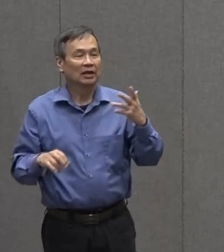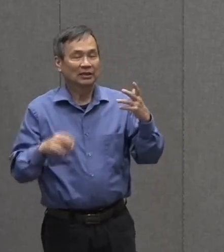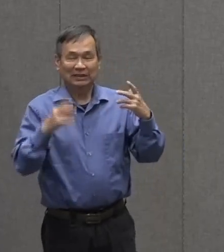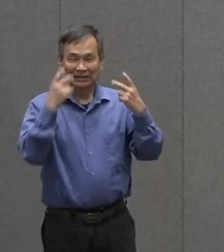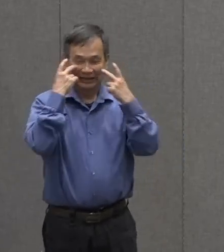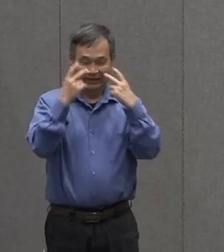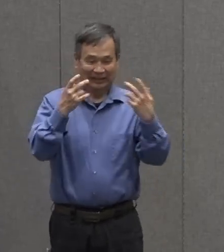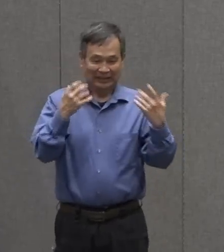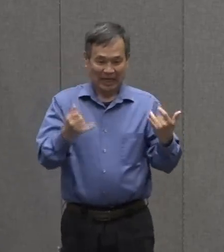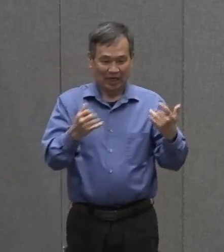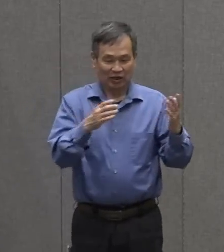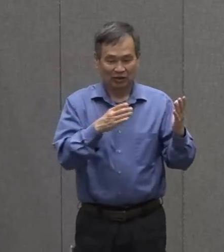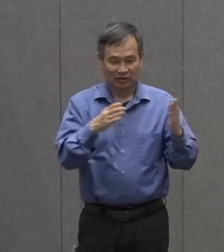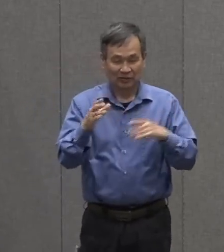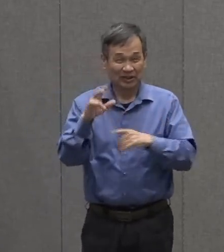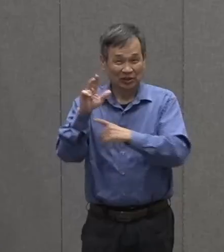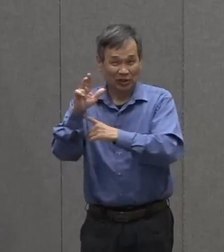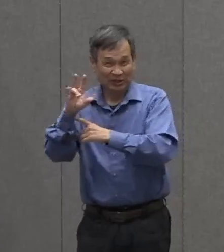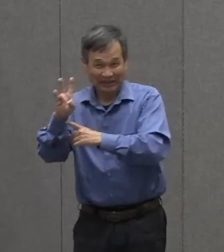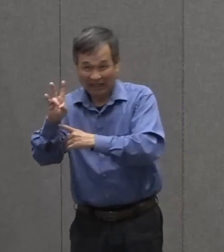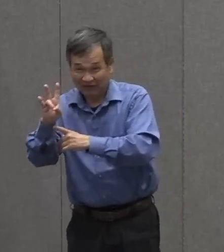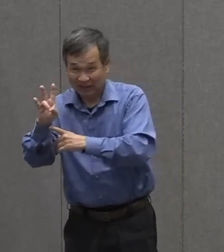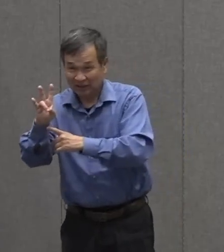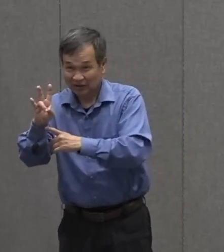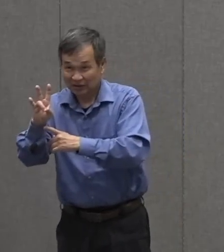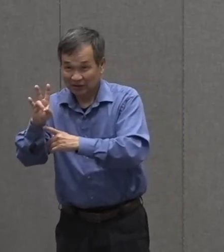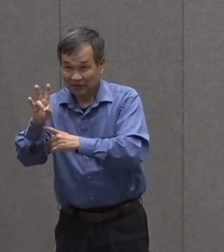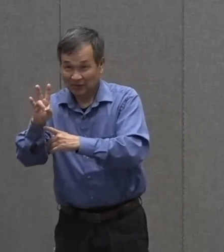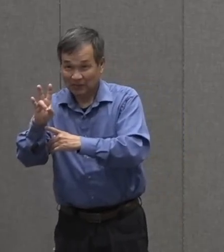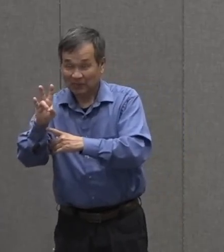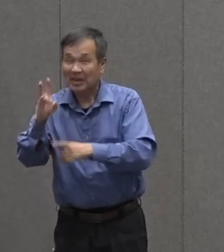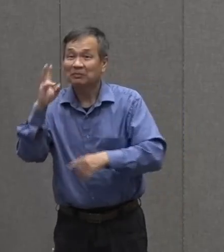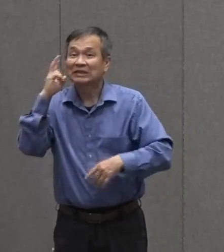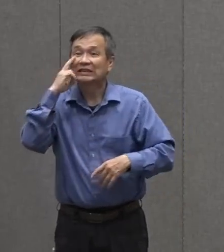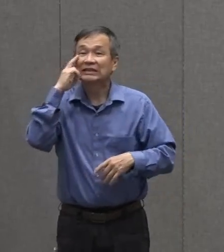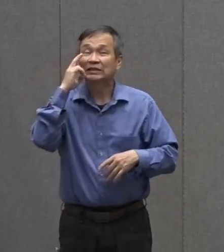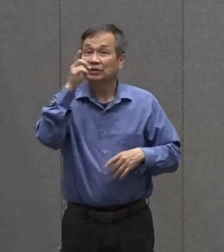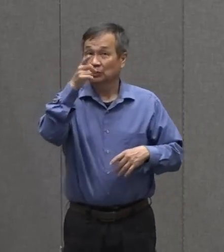So it's 37, do you think 37 would be prime?